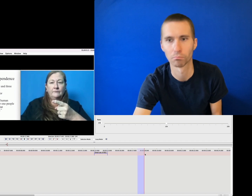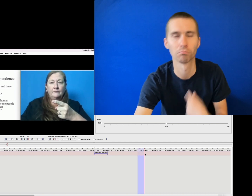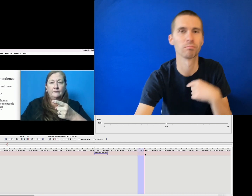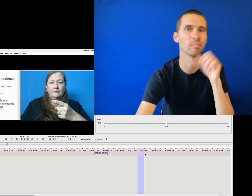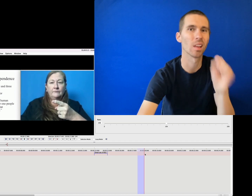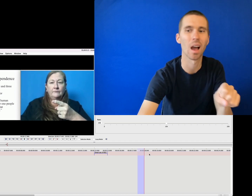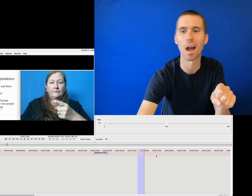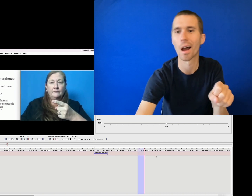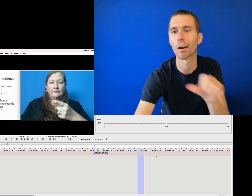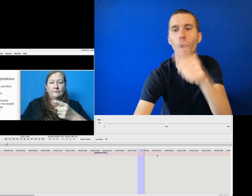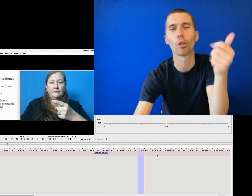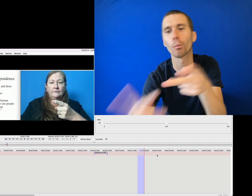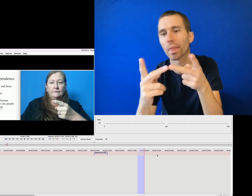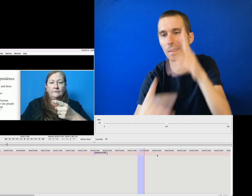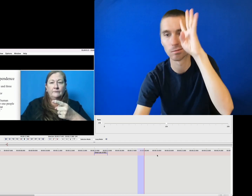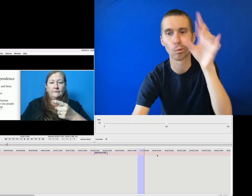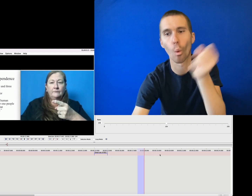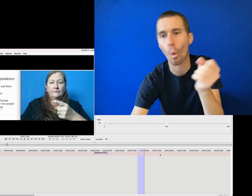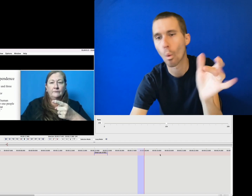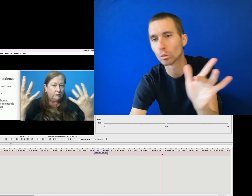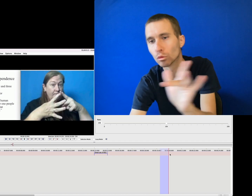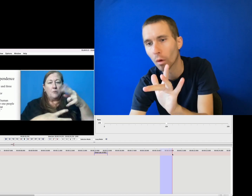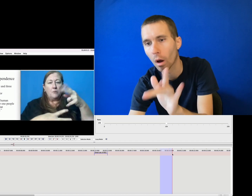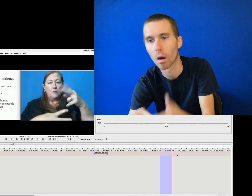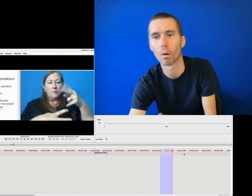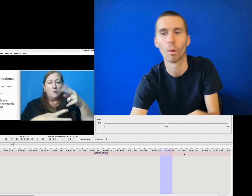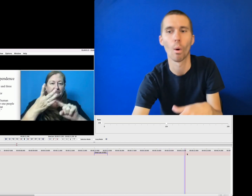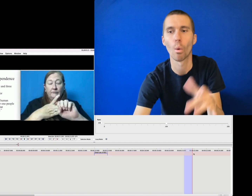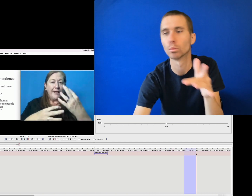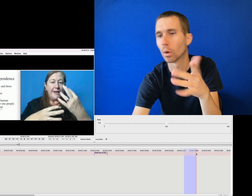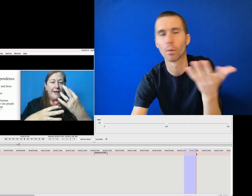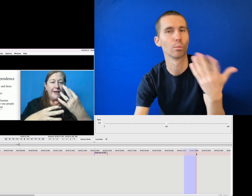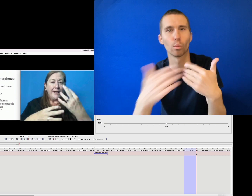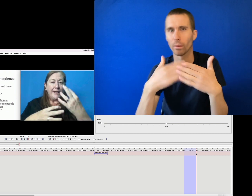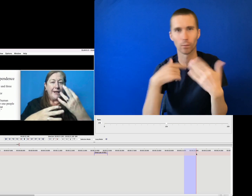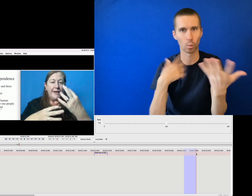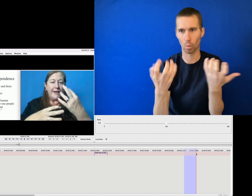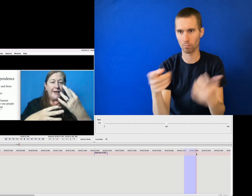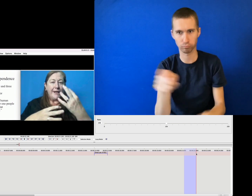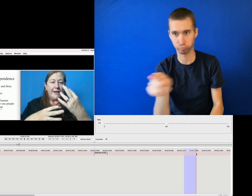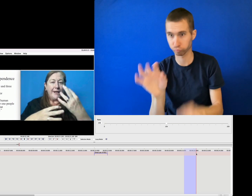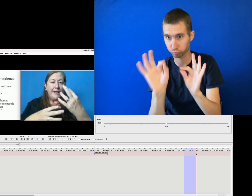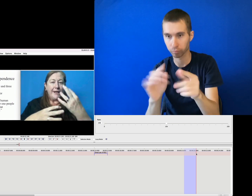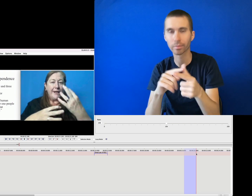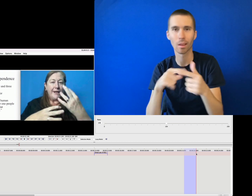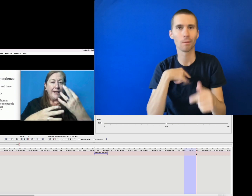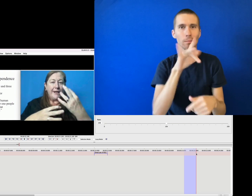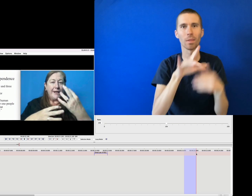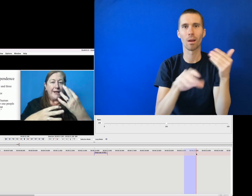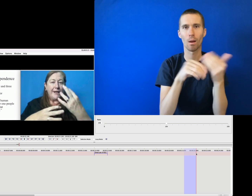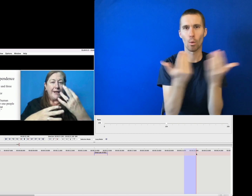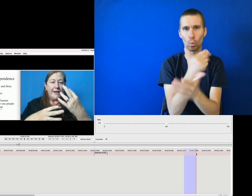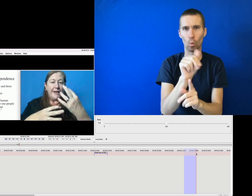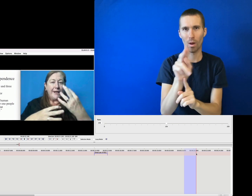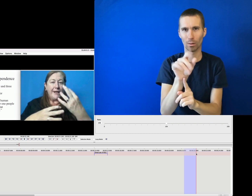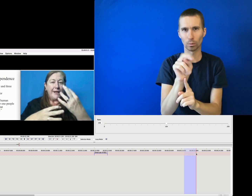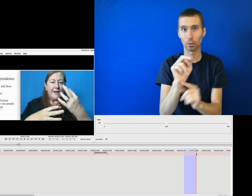I can hold and drag across any place that I choose. Once I have selected whatever time range that I want, I am ready to add an annotation.